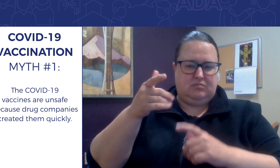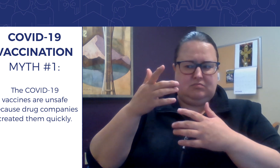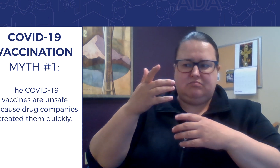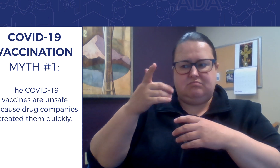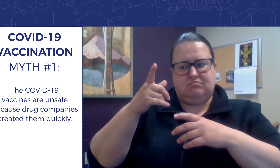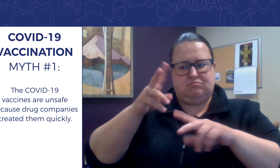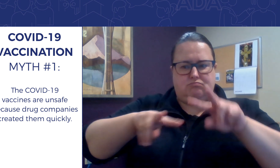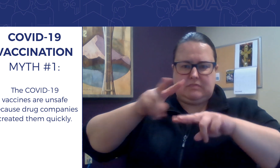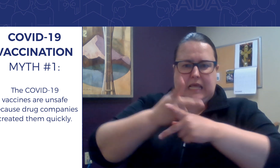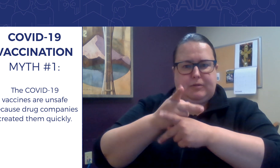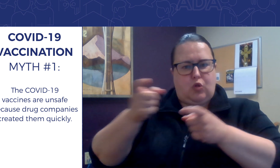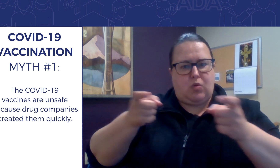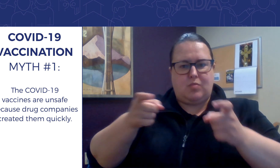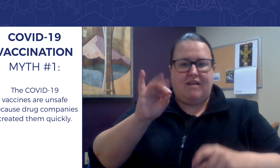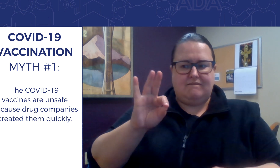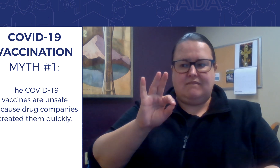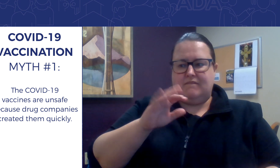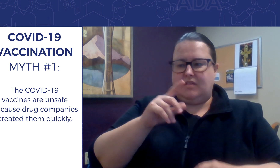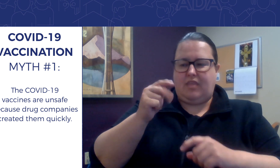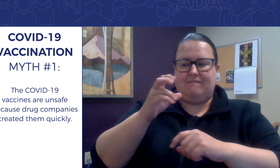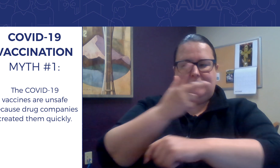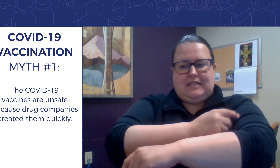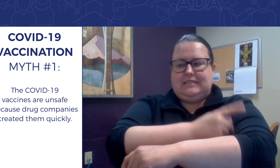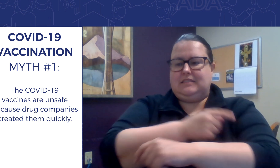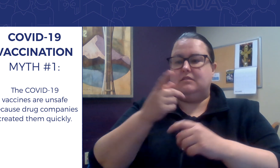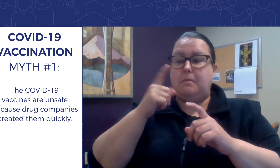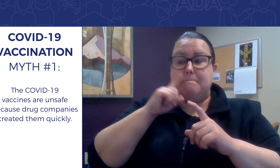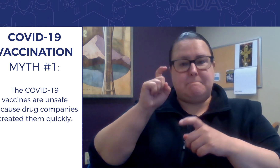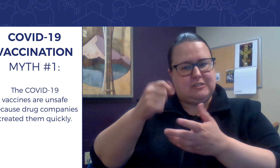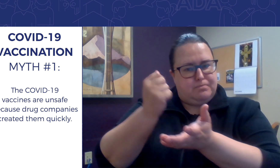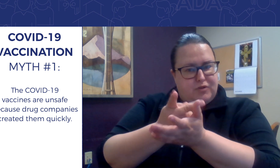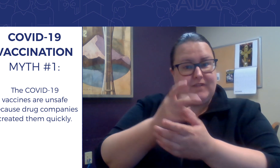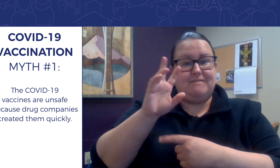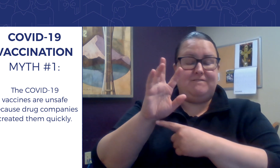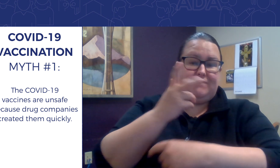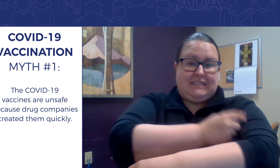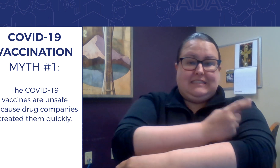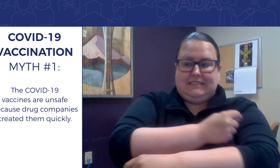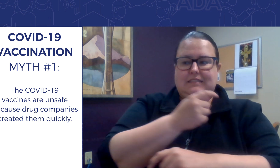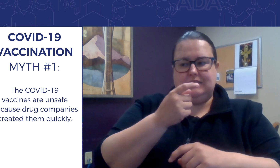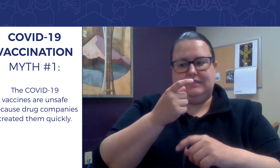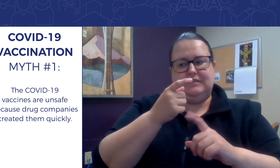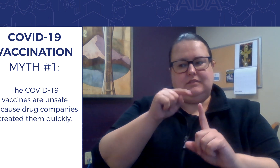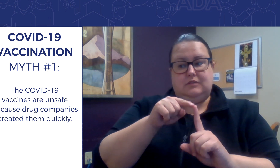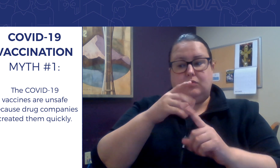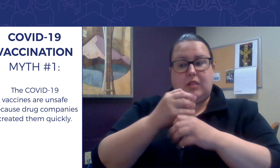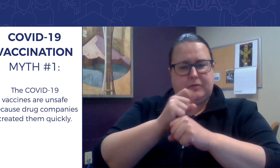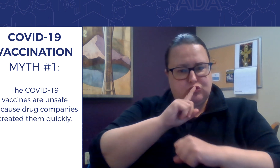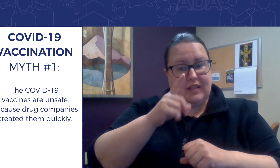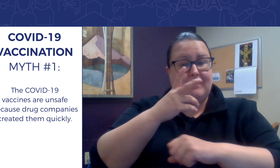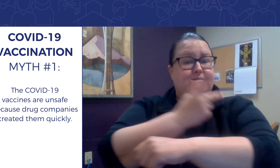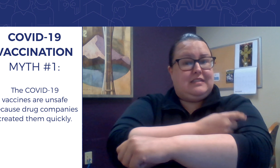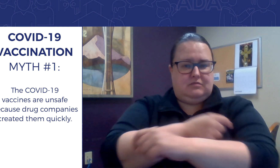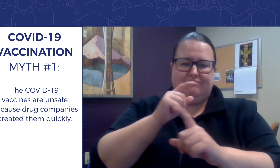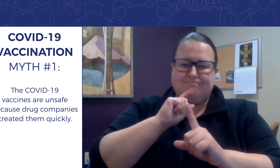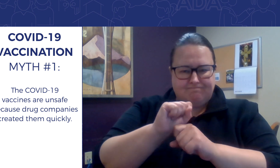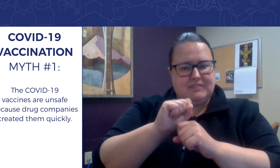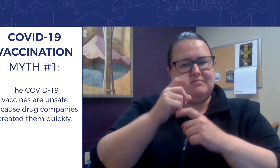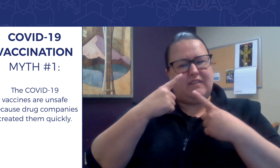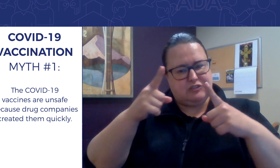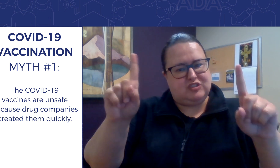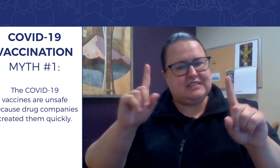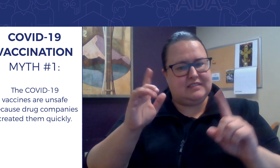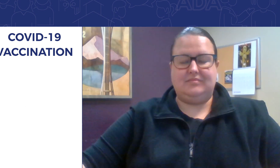they are in control of making sure that vaccines are safe and have approval to make sure that they are effective.